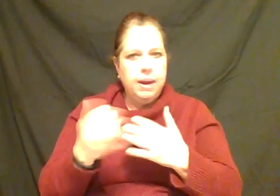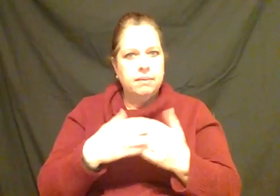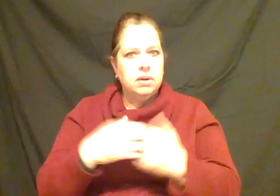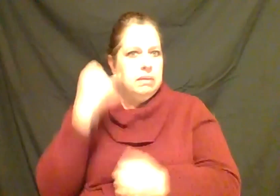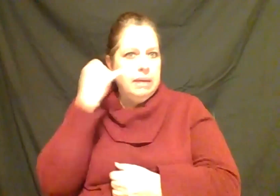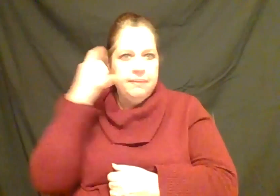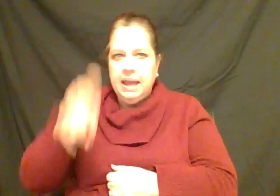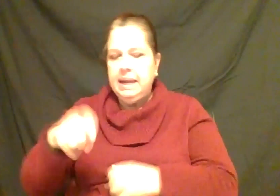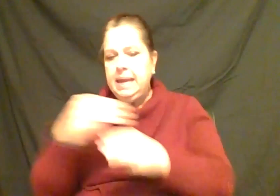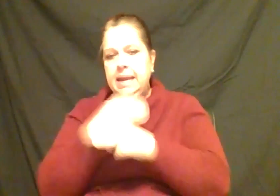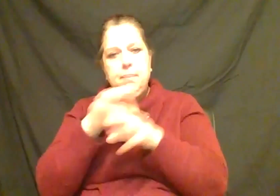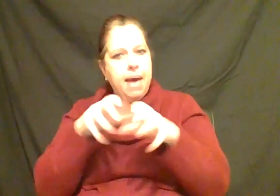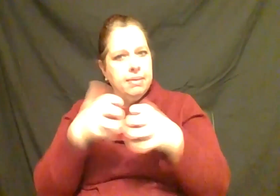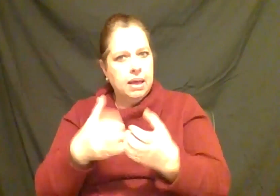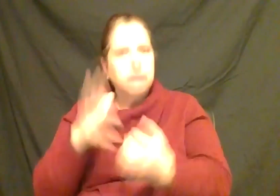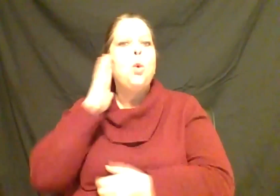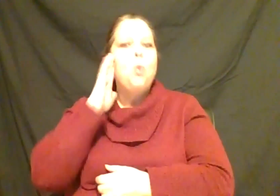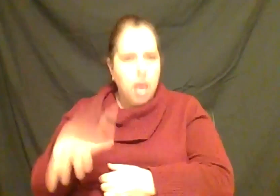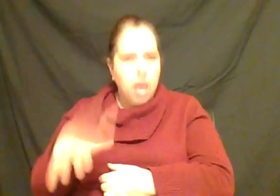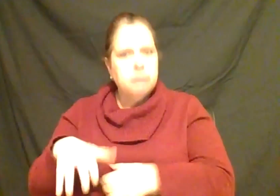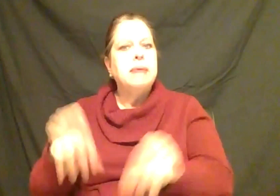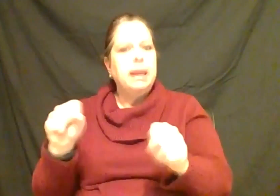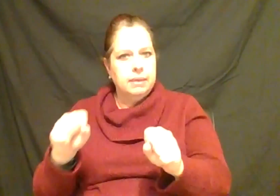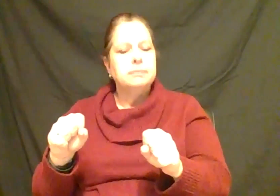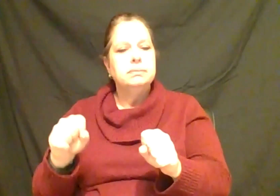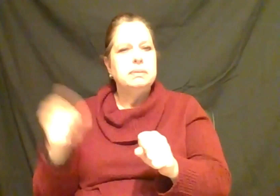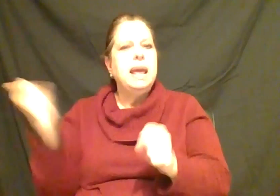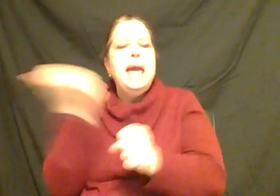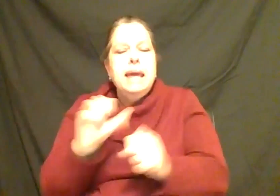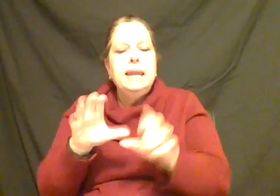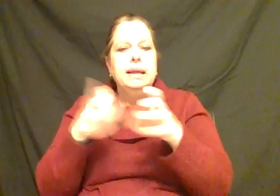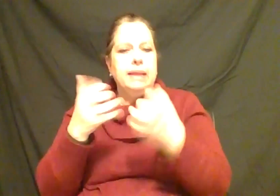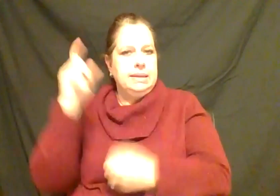class for graduation they're going to get it any course that is needed for graduation a student